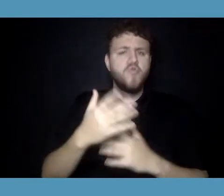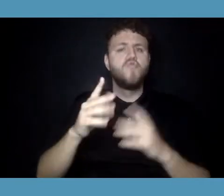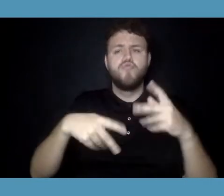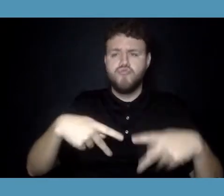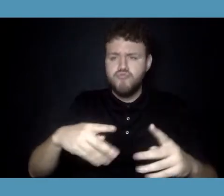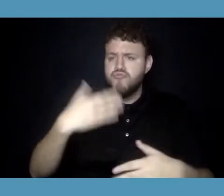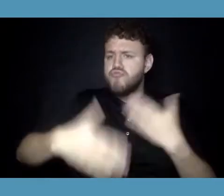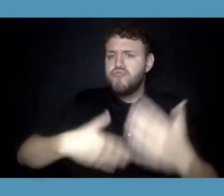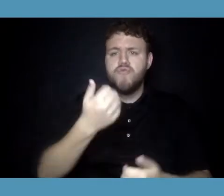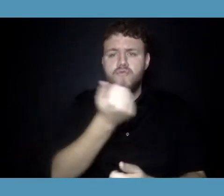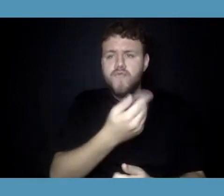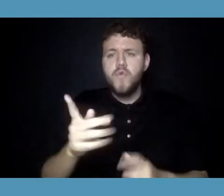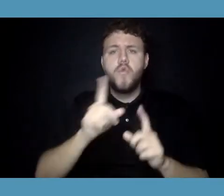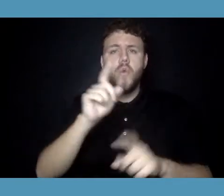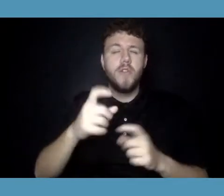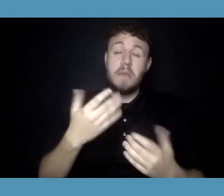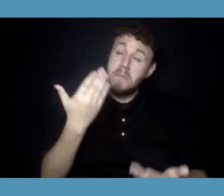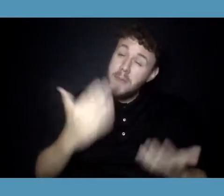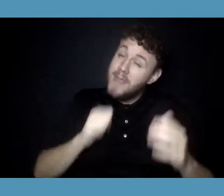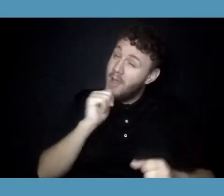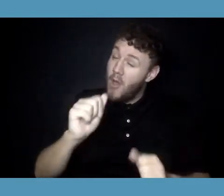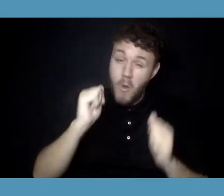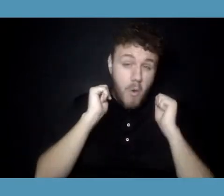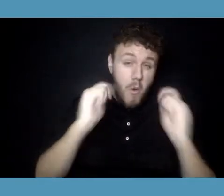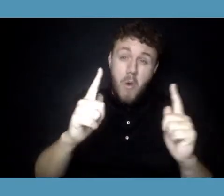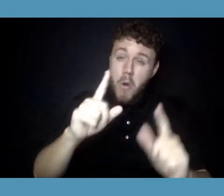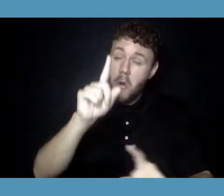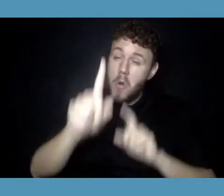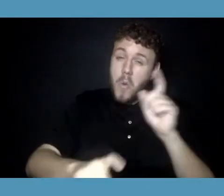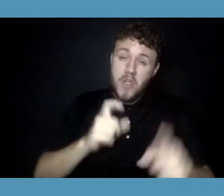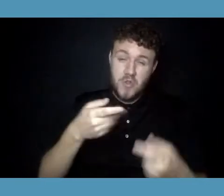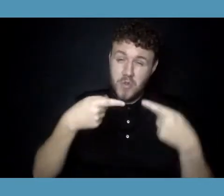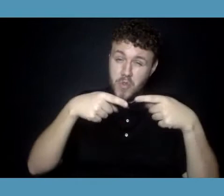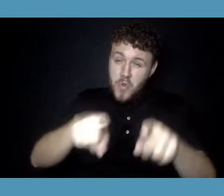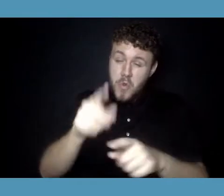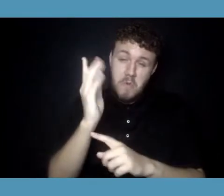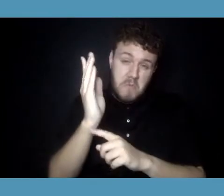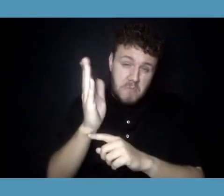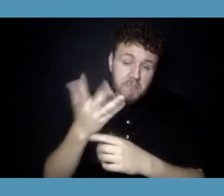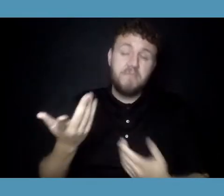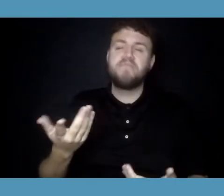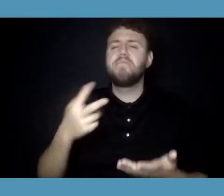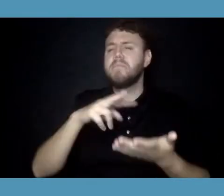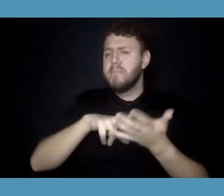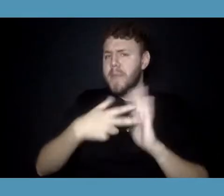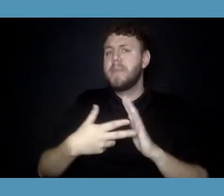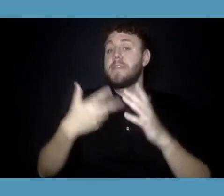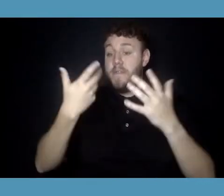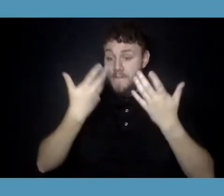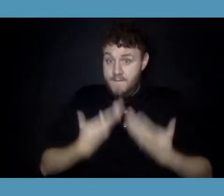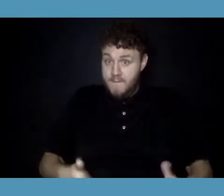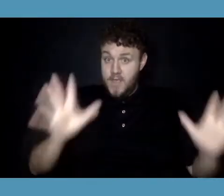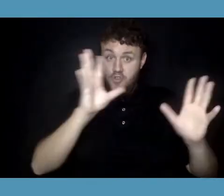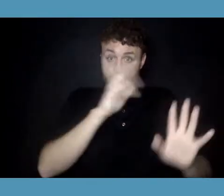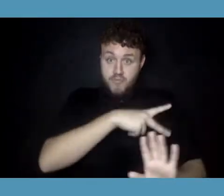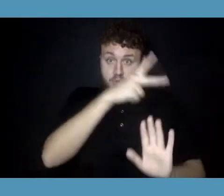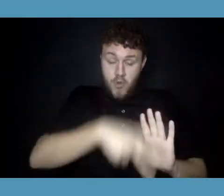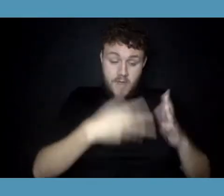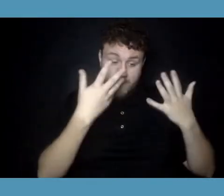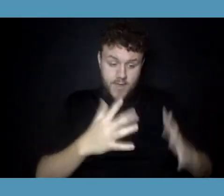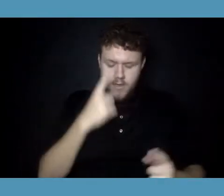able to address all questions and other questions may arise after reflecting on a program for